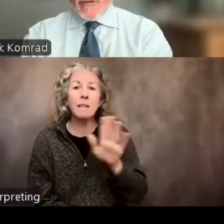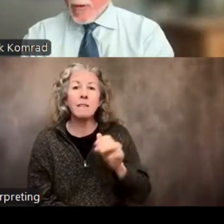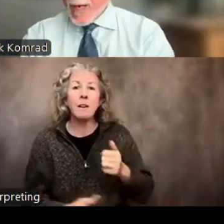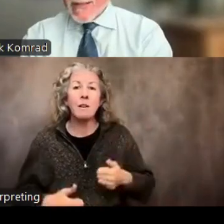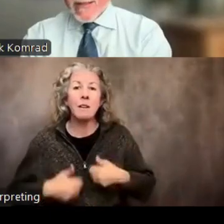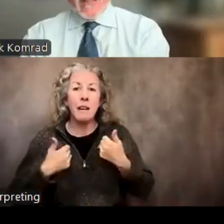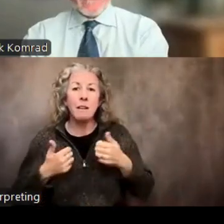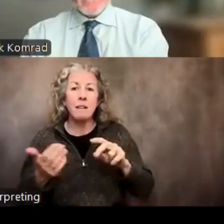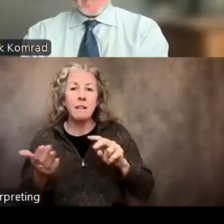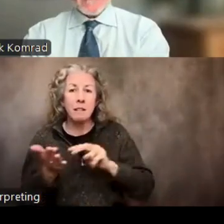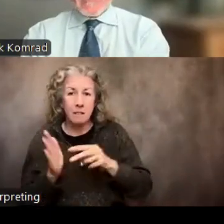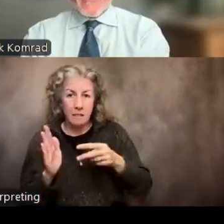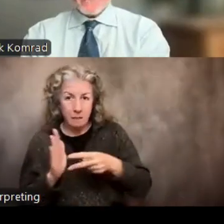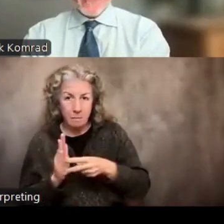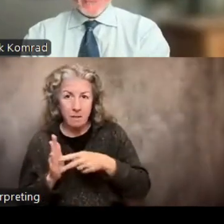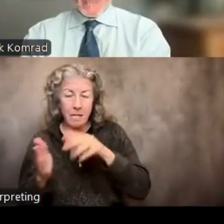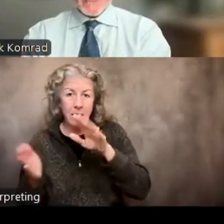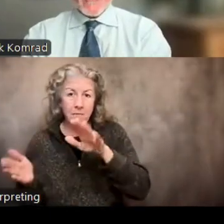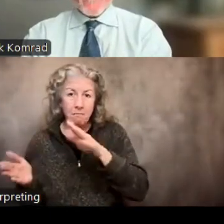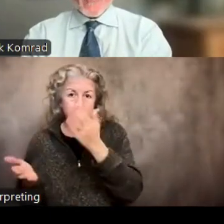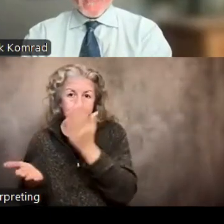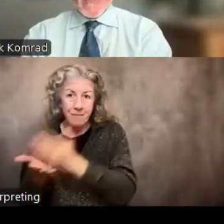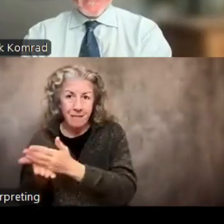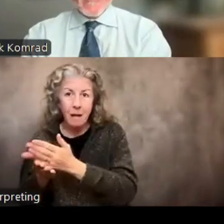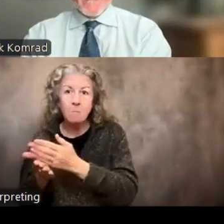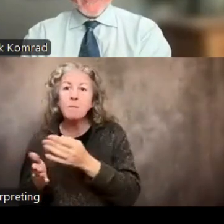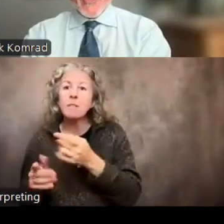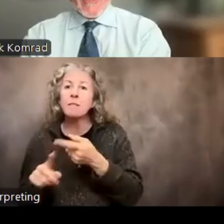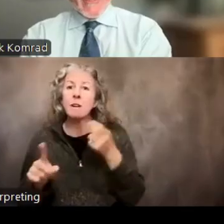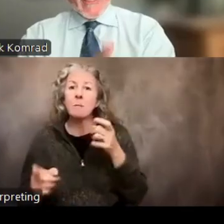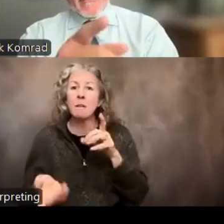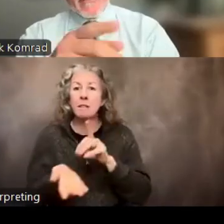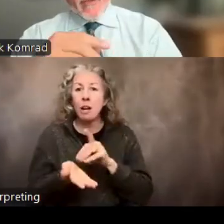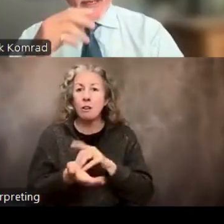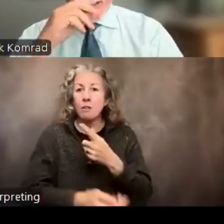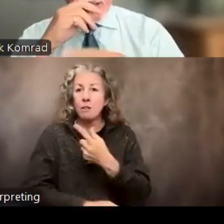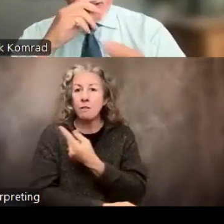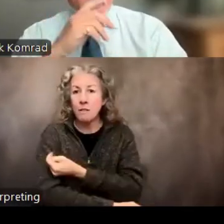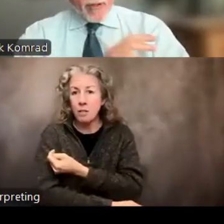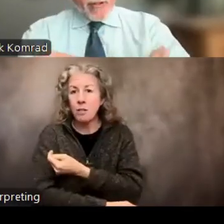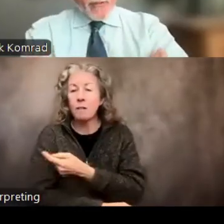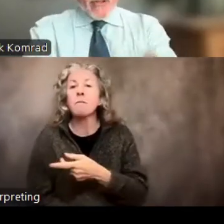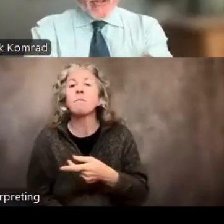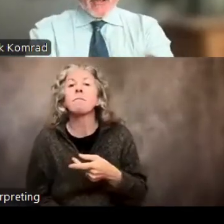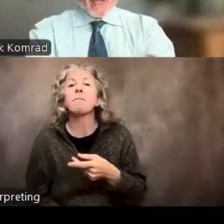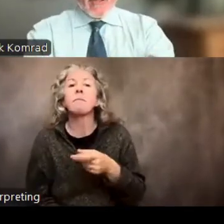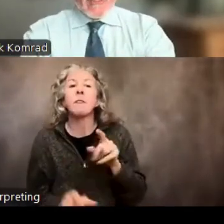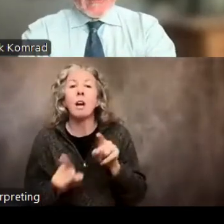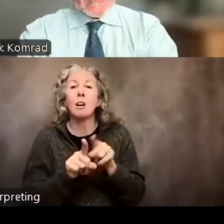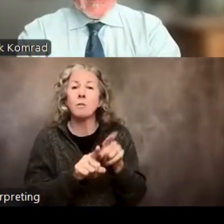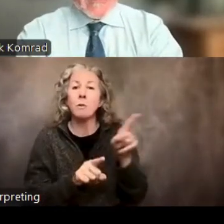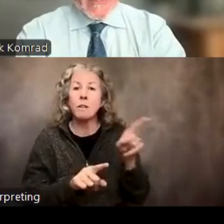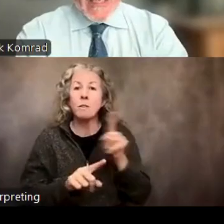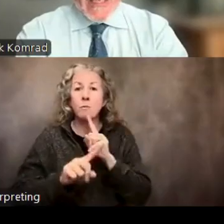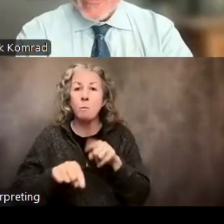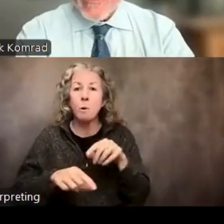request by a lethal injection from a physician. And by the way, this report in New England Journal says that actually a